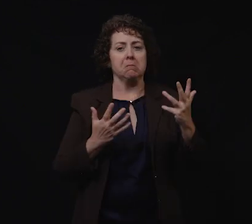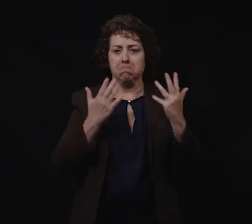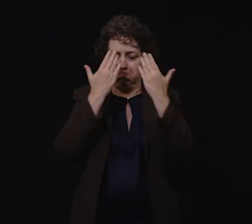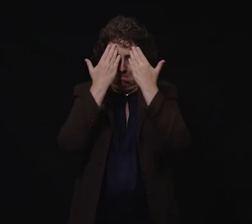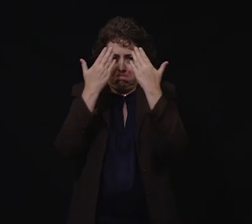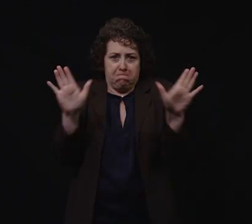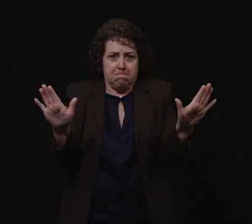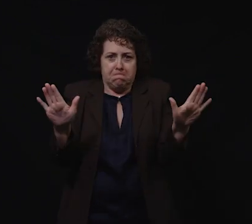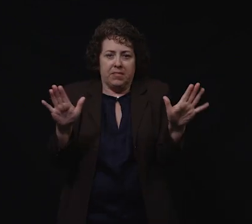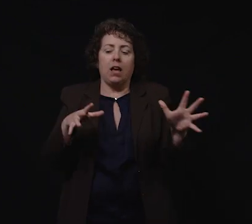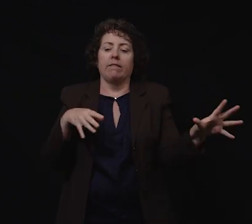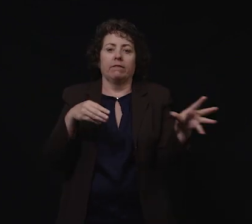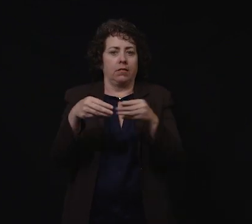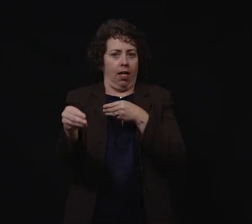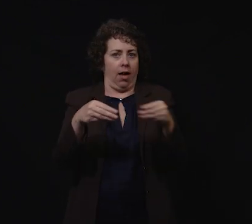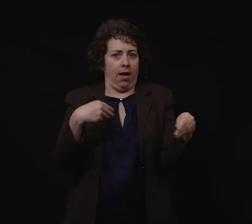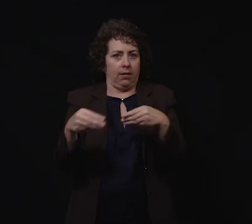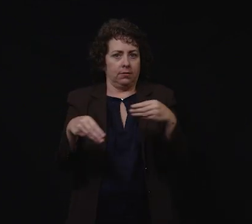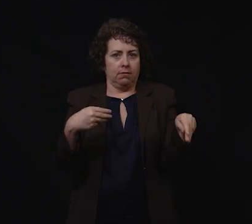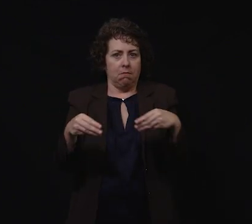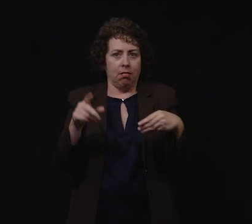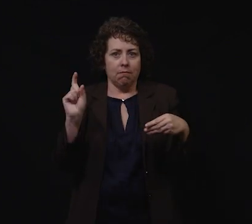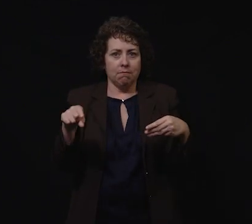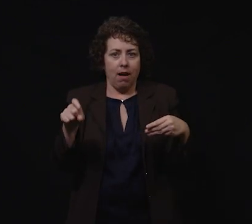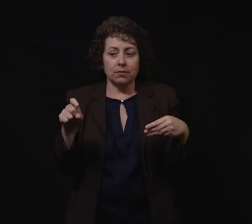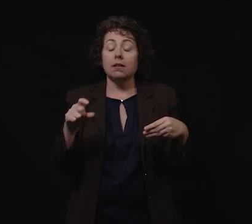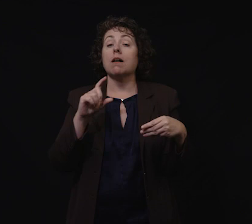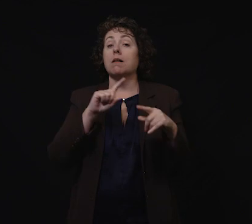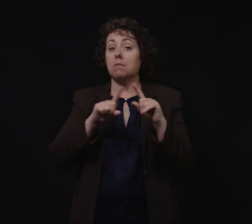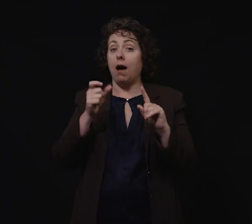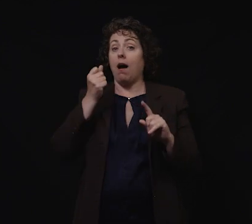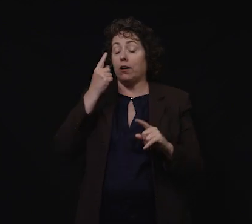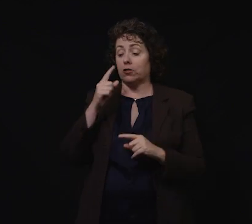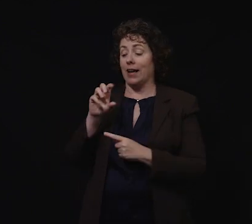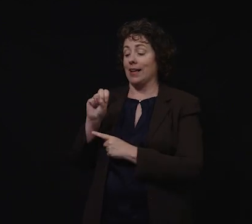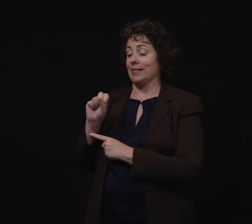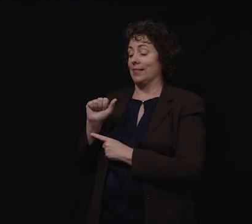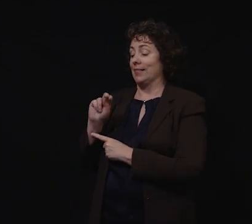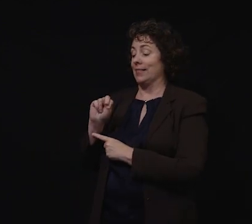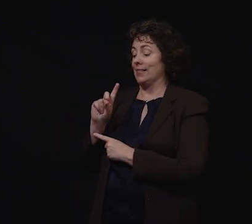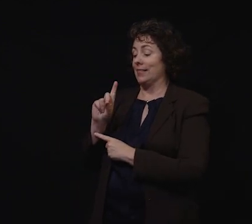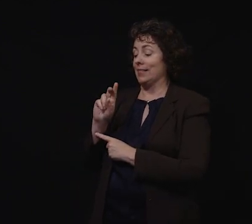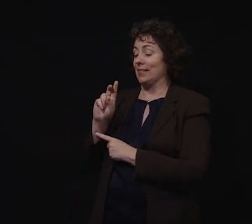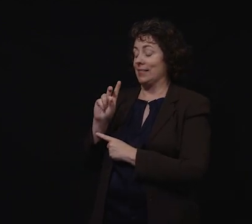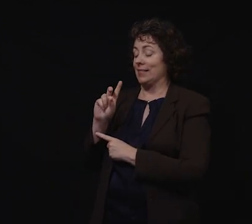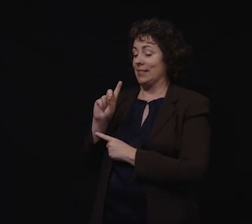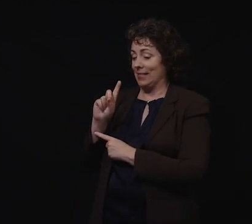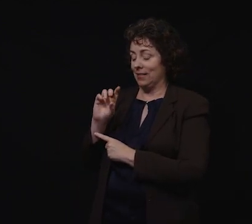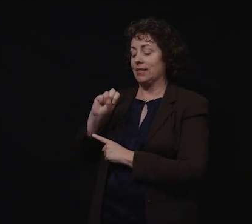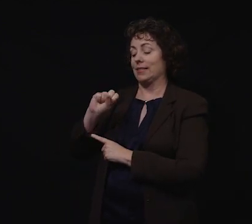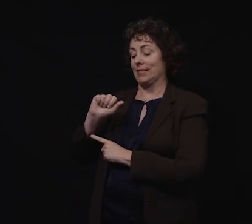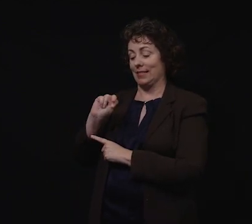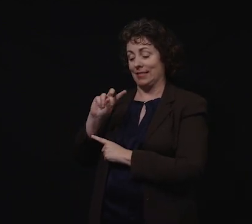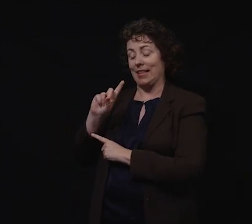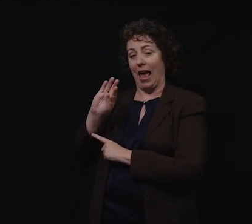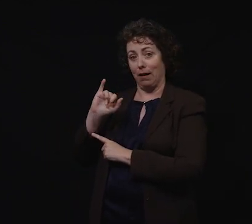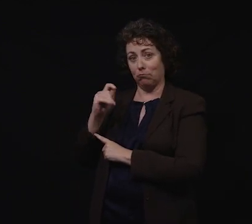But we do know that in all course of action Sandbridge Back Bay and the southern watershed will be impacted significantly